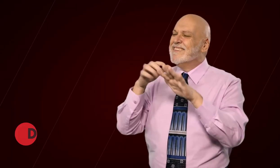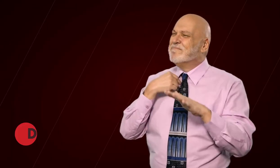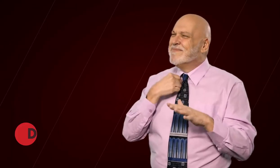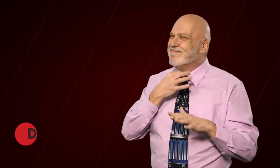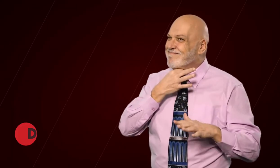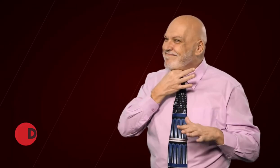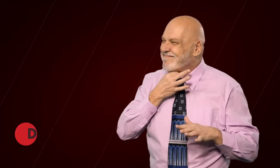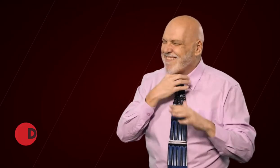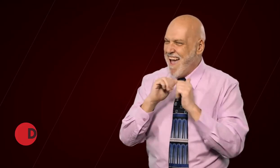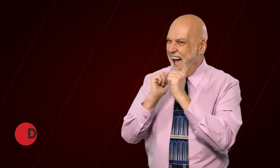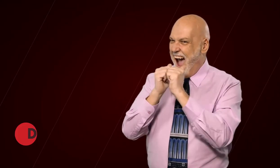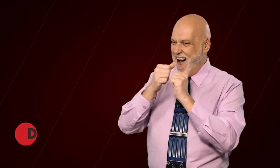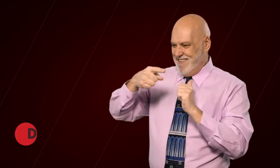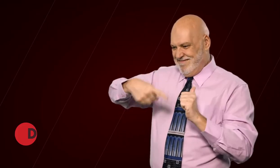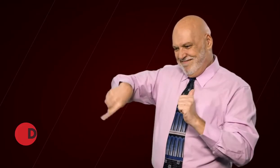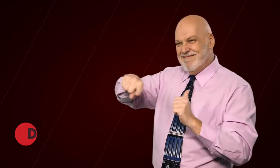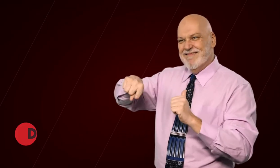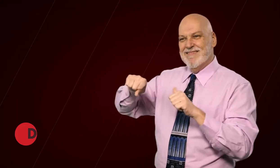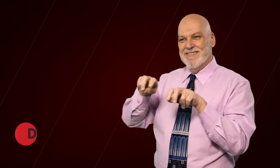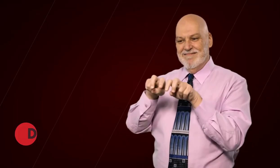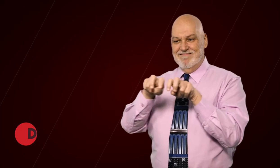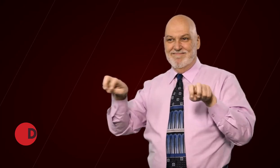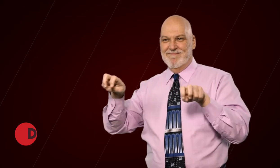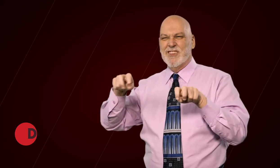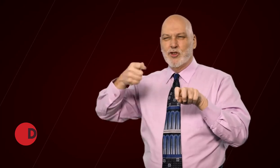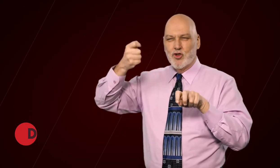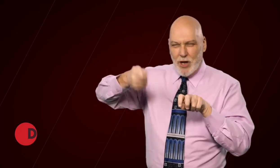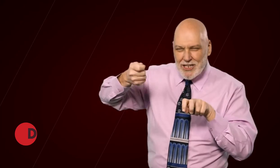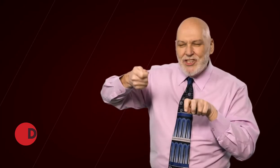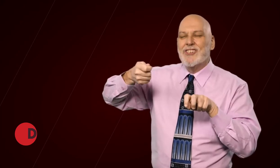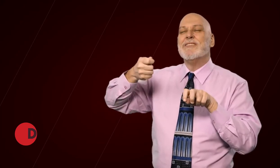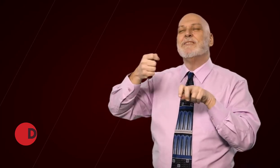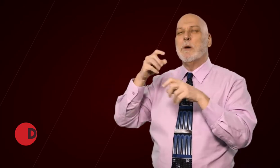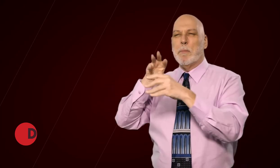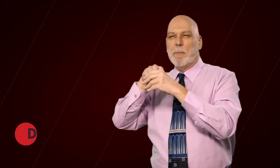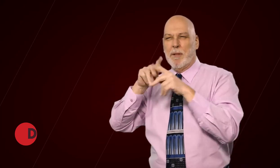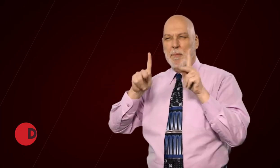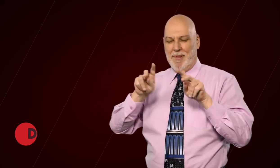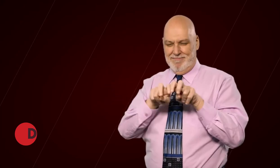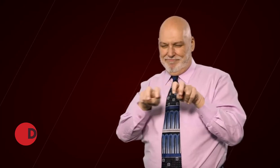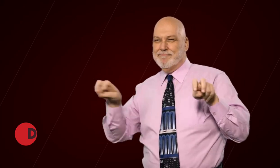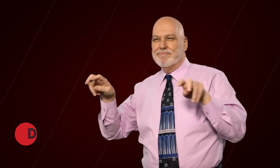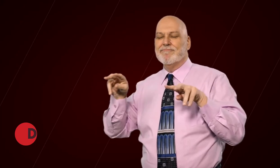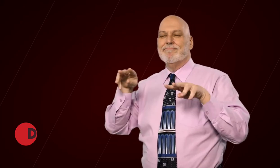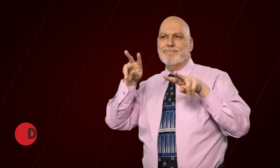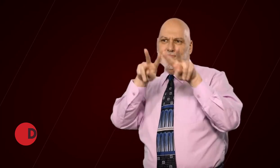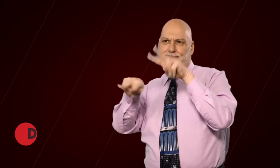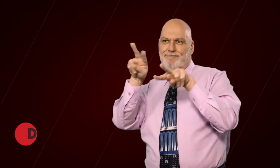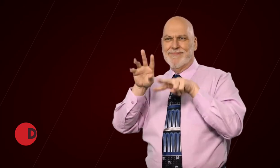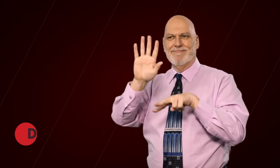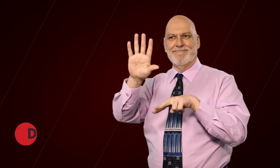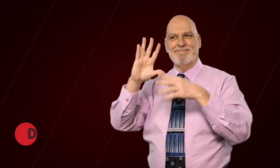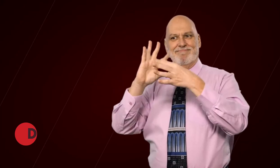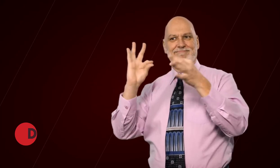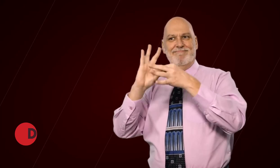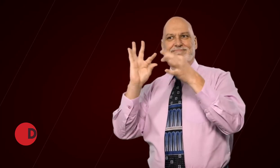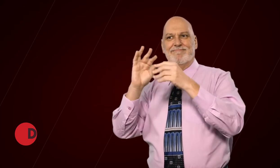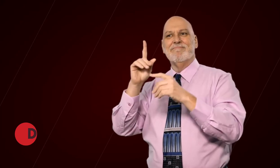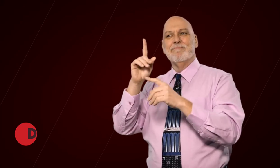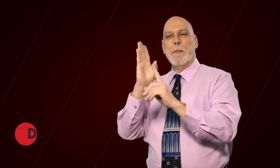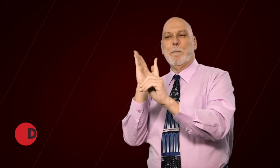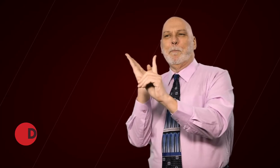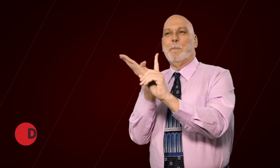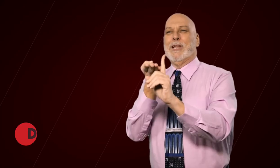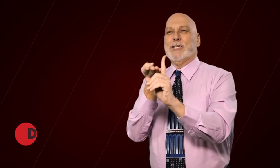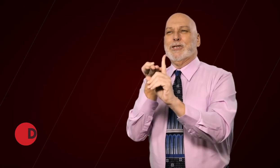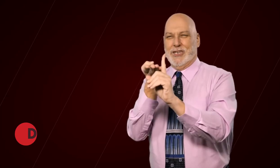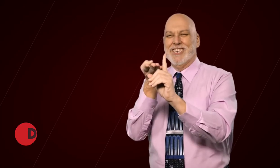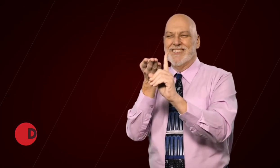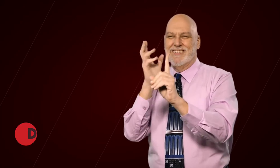[Anselmo]: How did the participants and judges